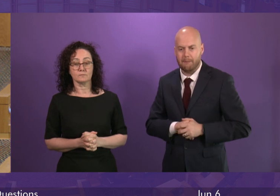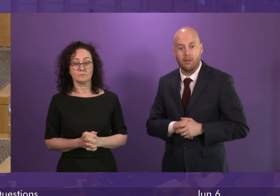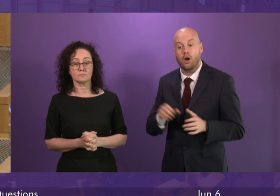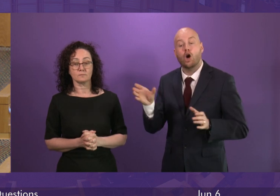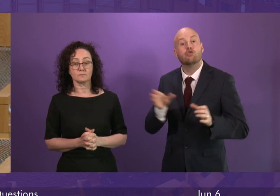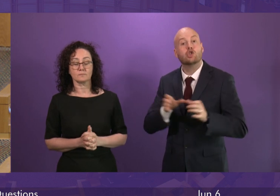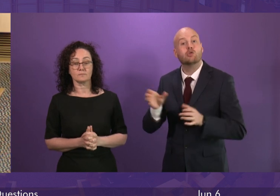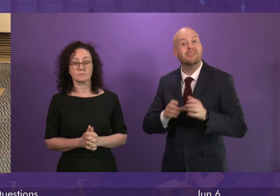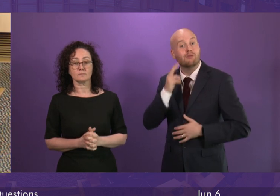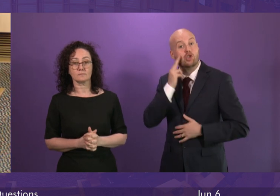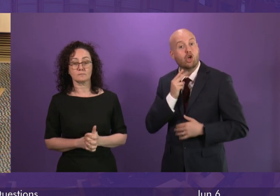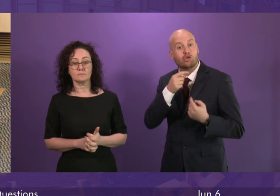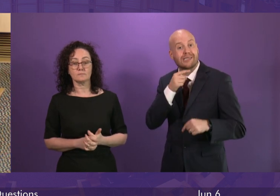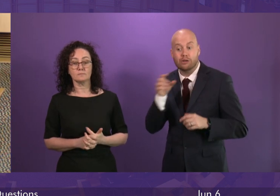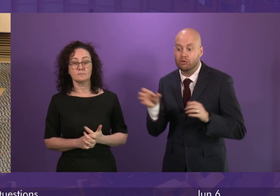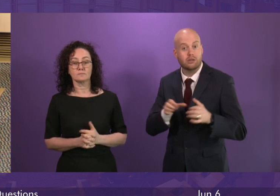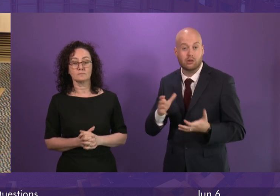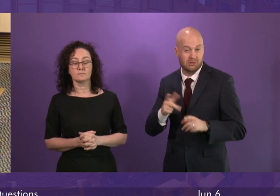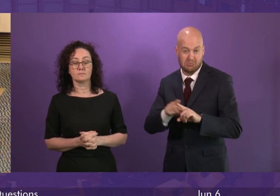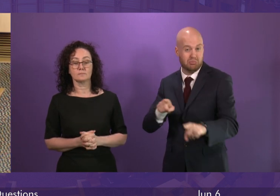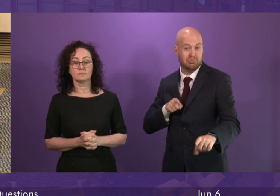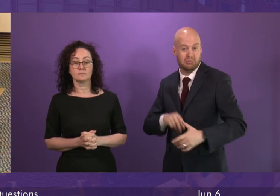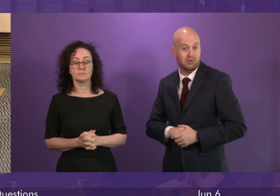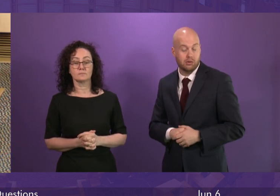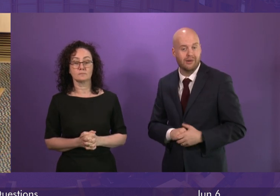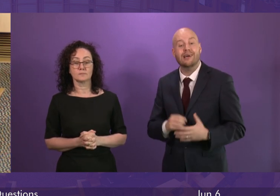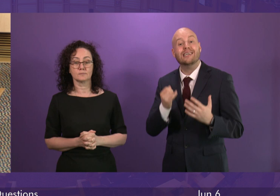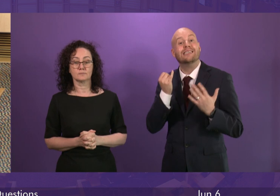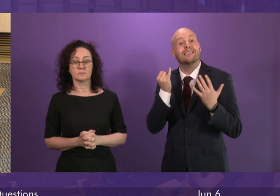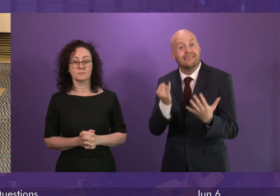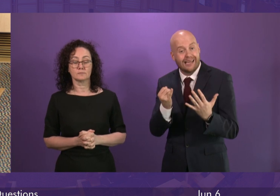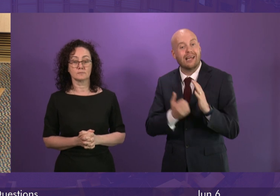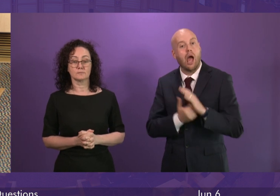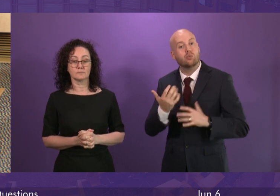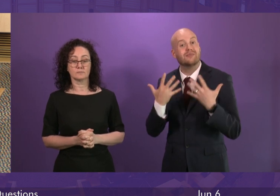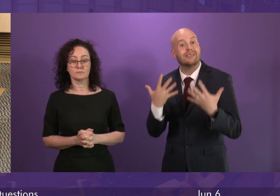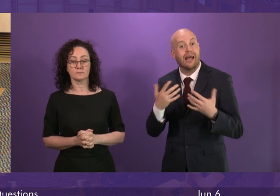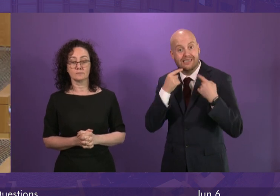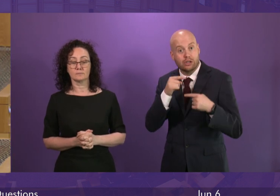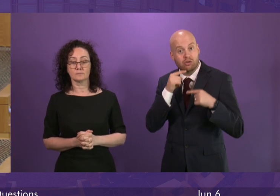of 10 teachers work more than an extra day every week, and more than half of all teachers